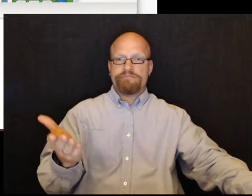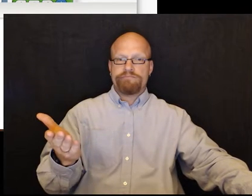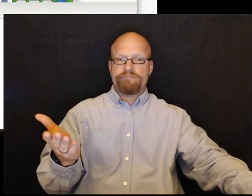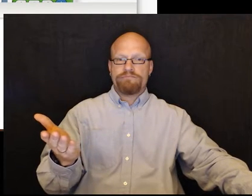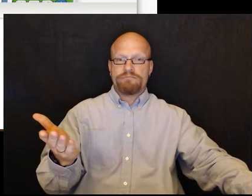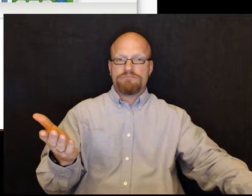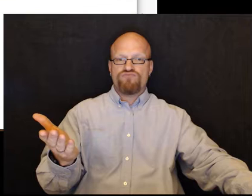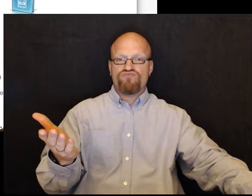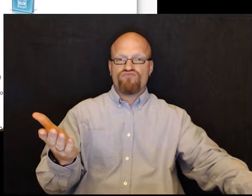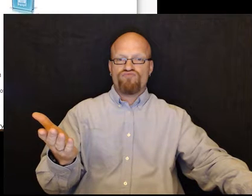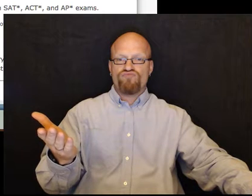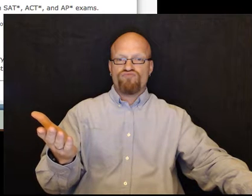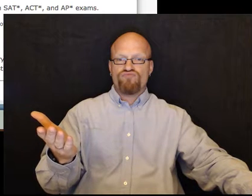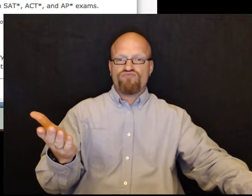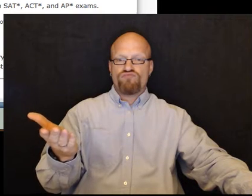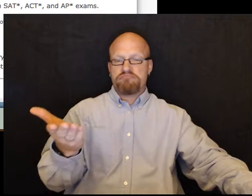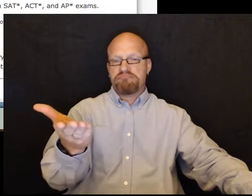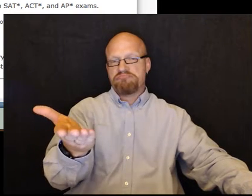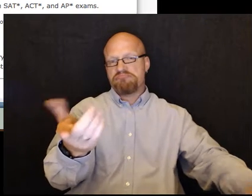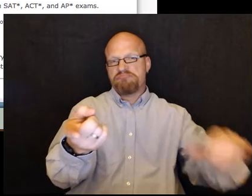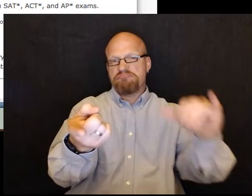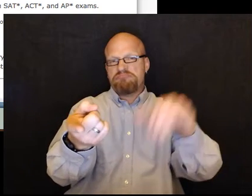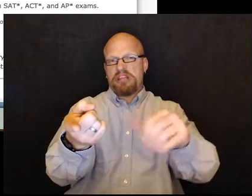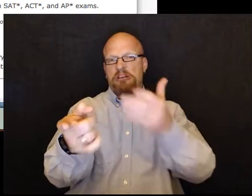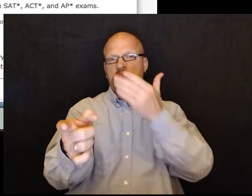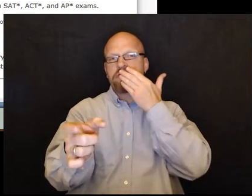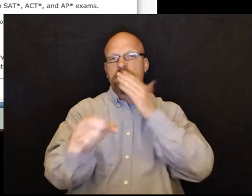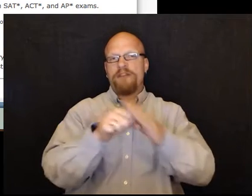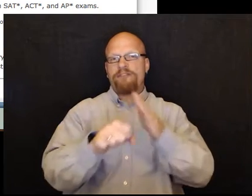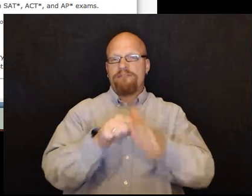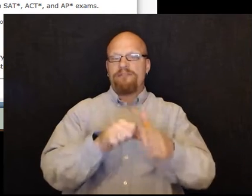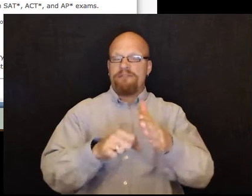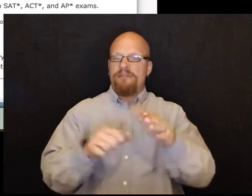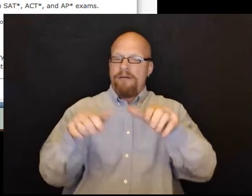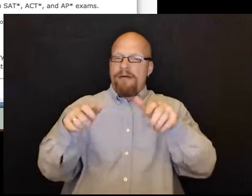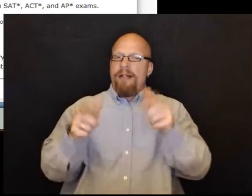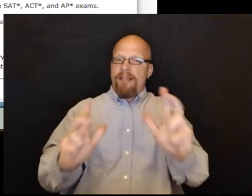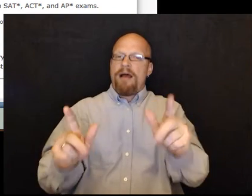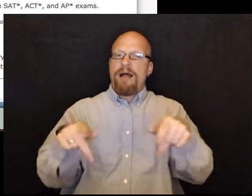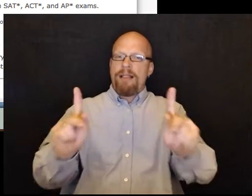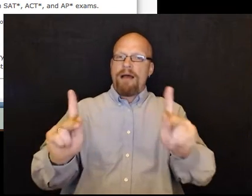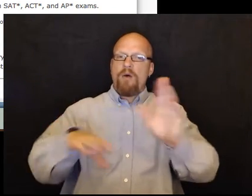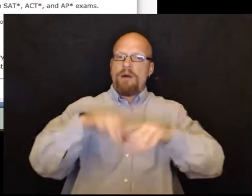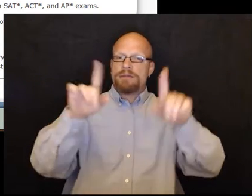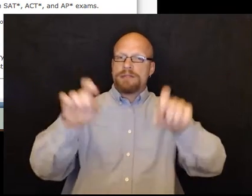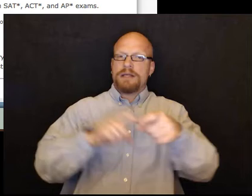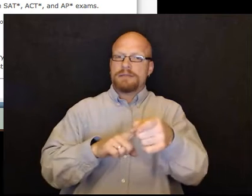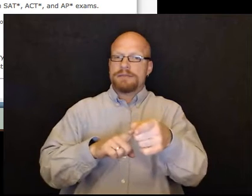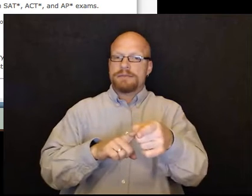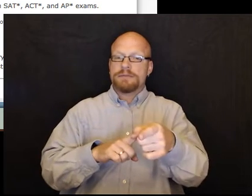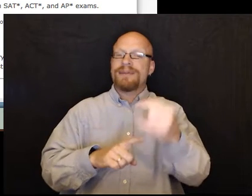click this link and it brings you the texas instruments page for this calculator